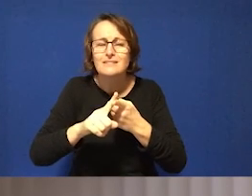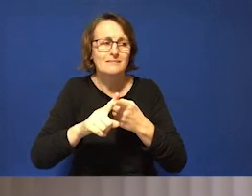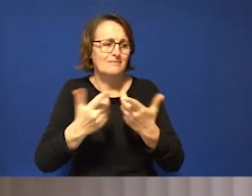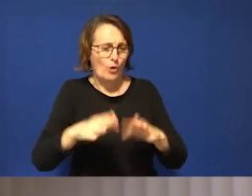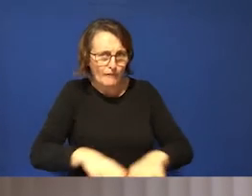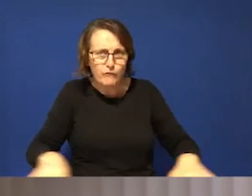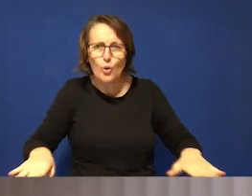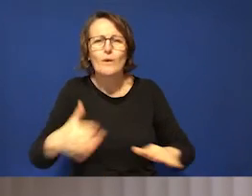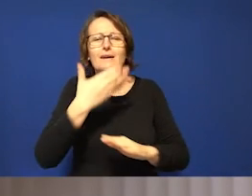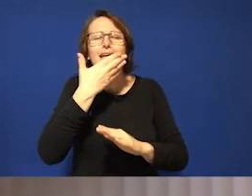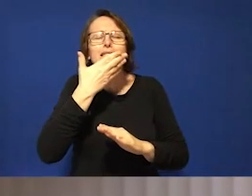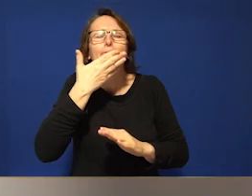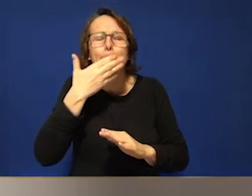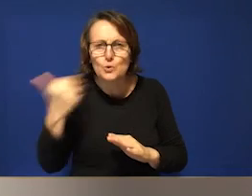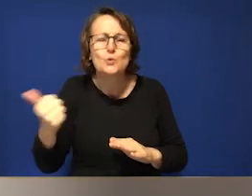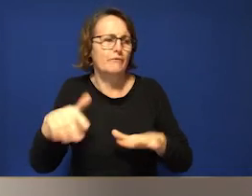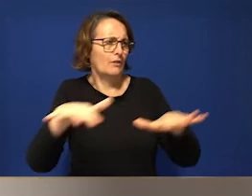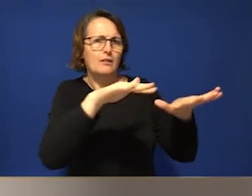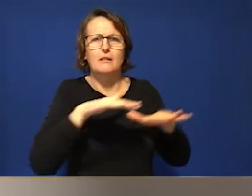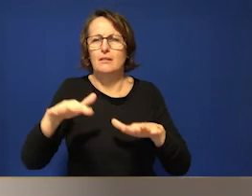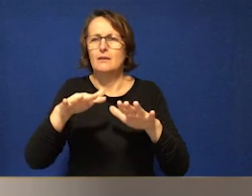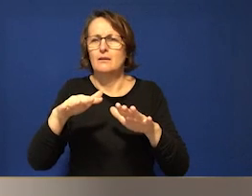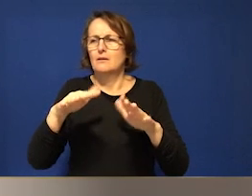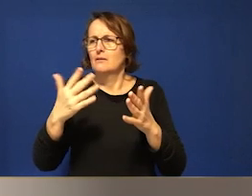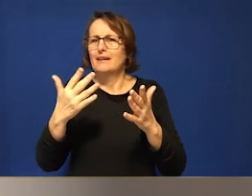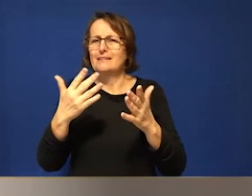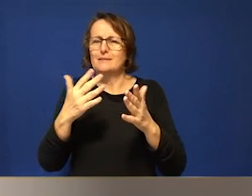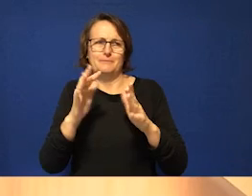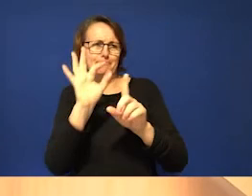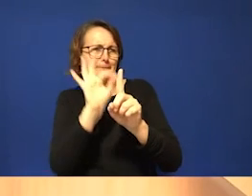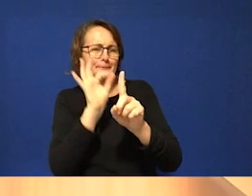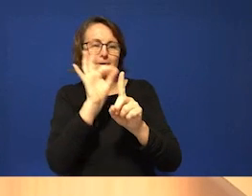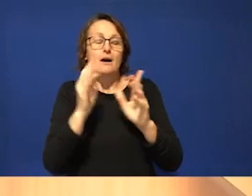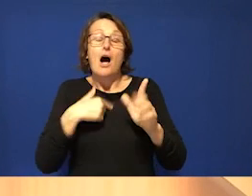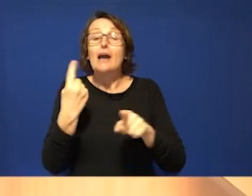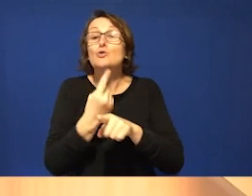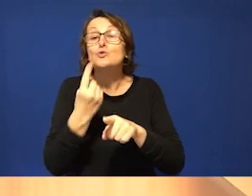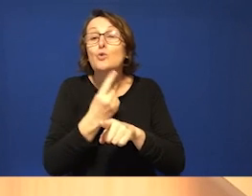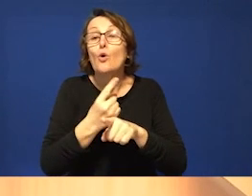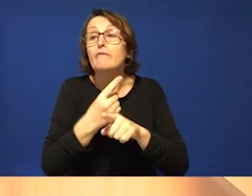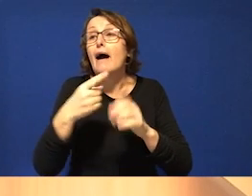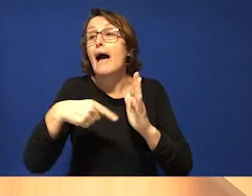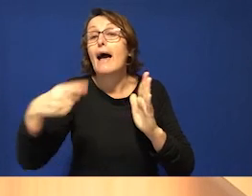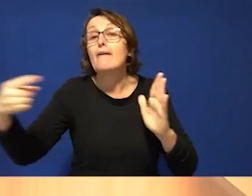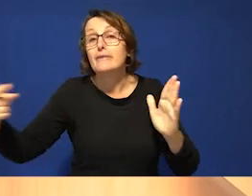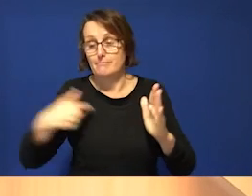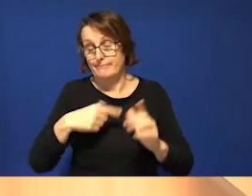It's a beautiful building. The detailing is gorgeous. Anyway, I could talk for hours, but we don't have hours.